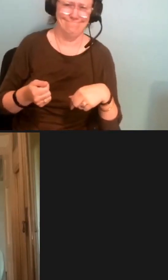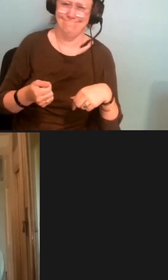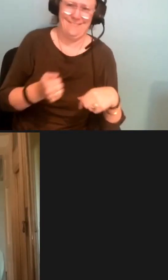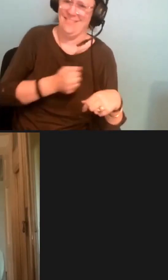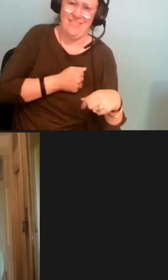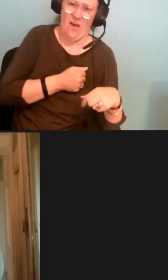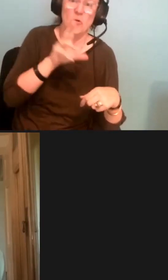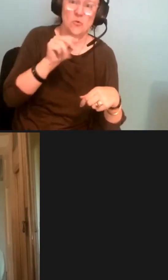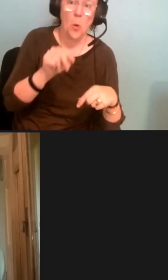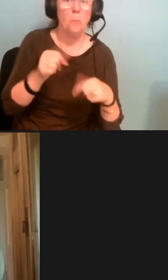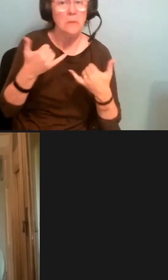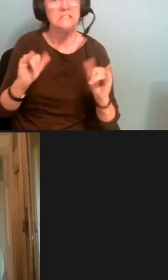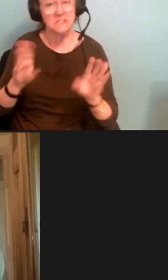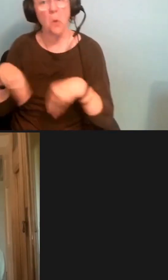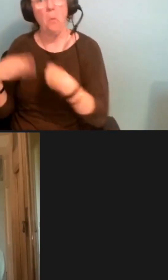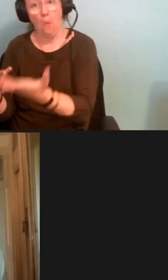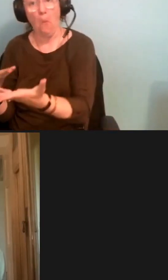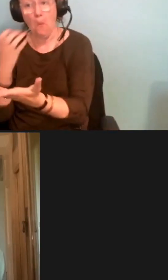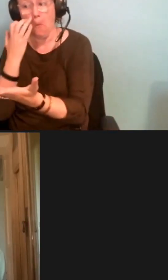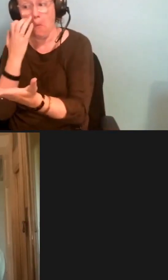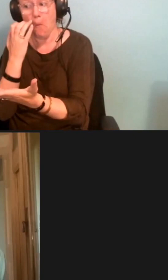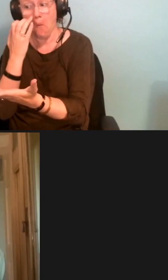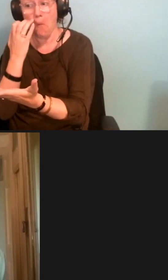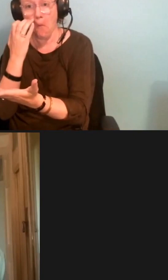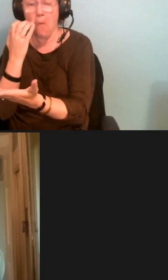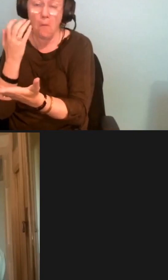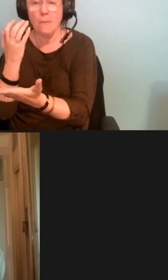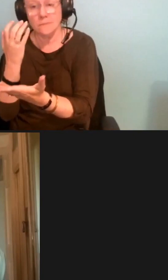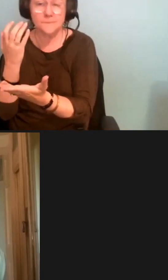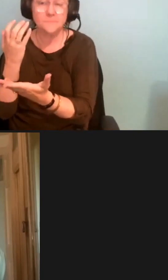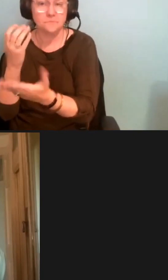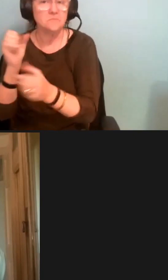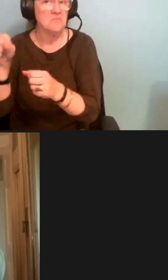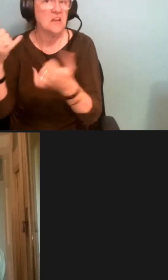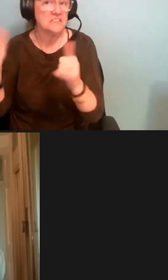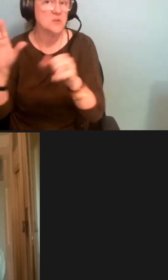assessment even if it wasn't normed on children who use sign language